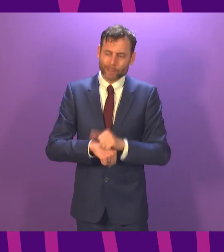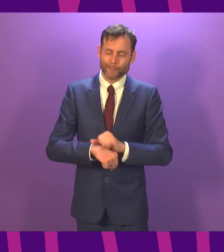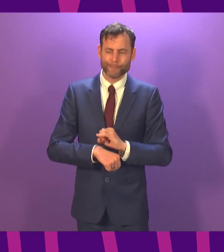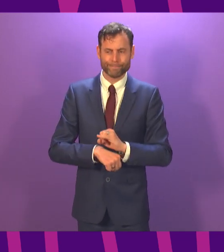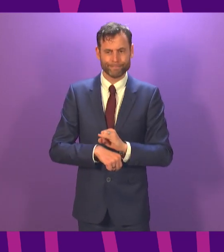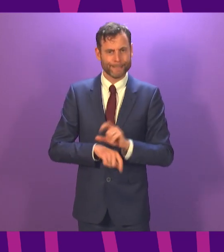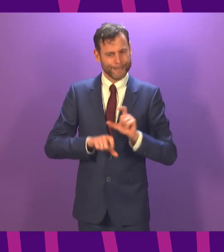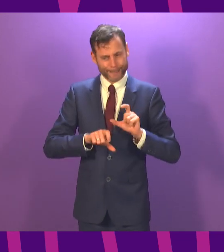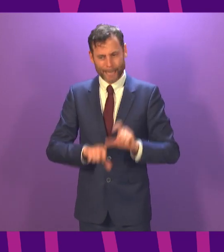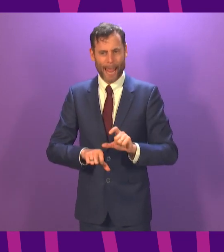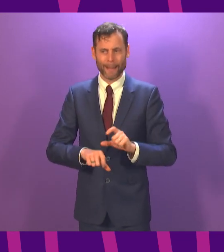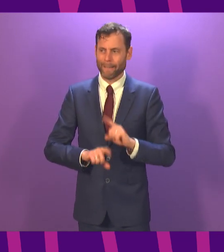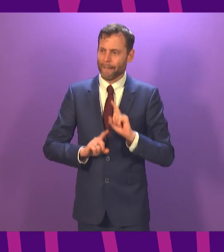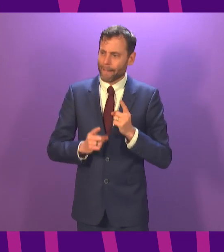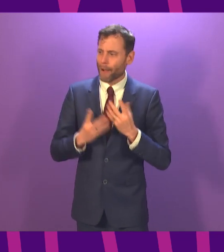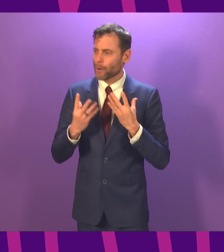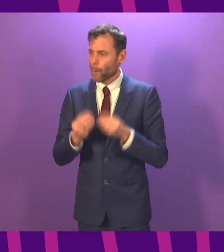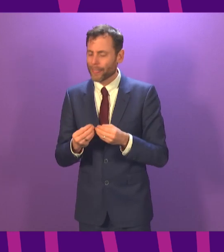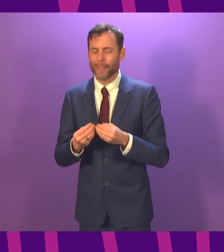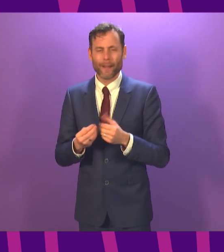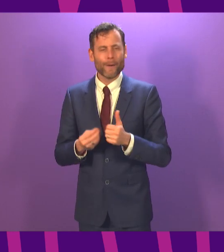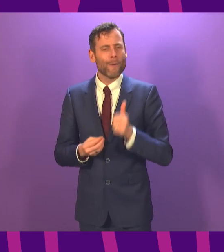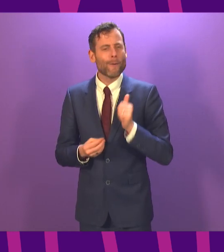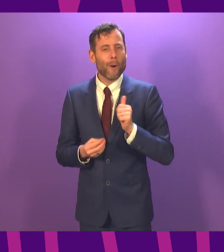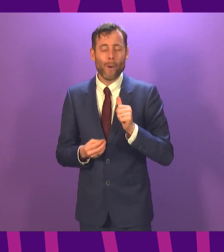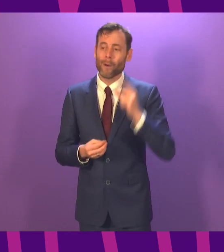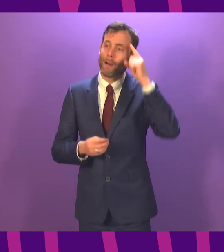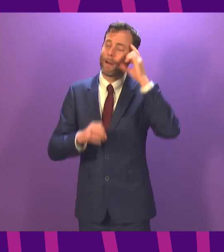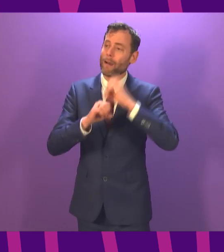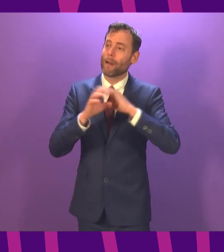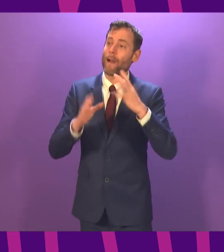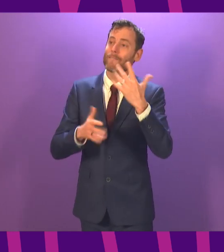has been a particularly bitter pill for many people to swallow. Although this will be a